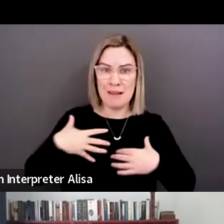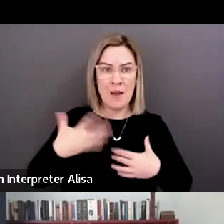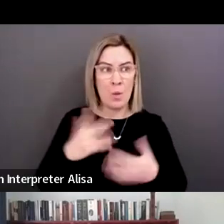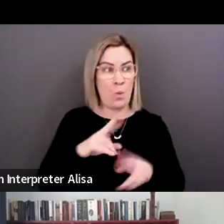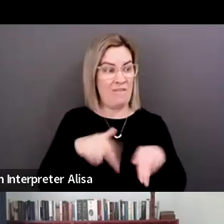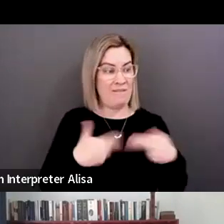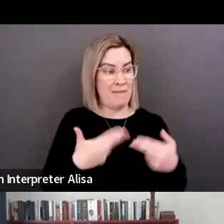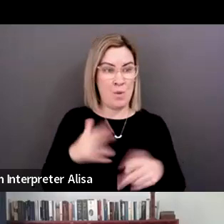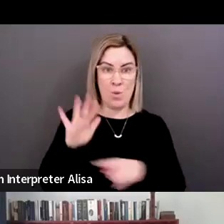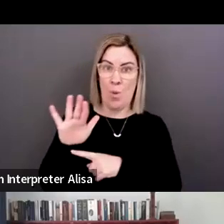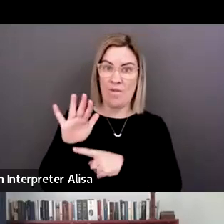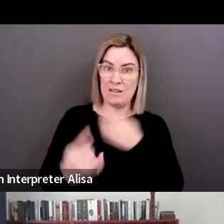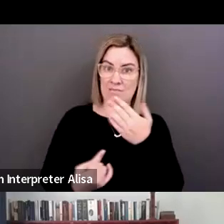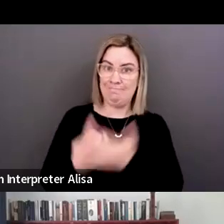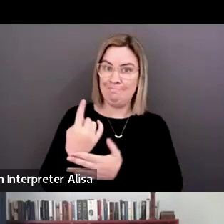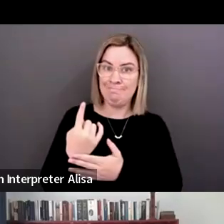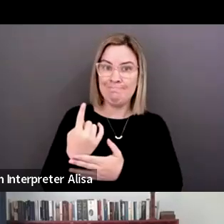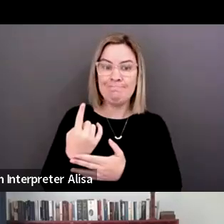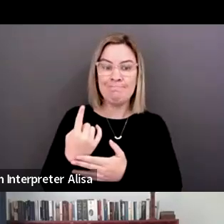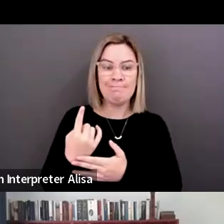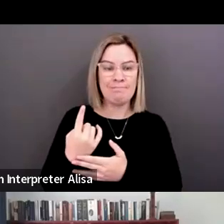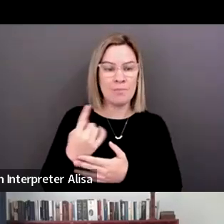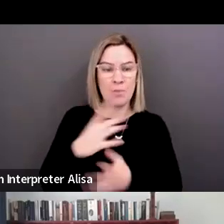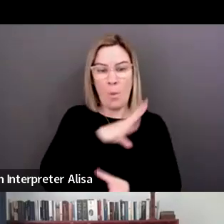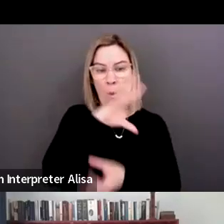sort of like Marie mentioned, when you're being under siege, not being